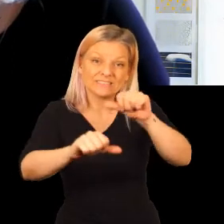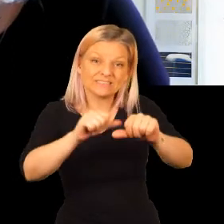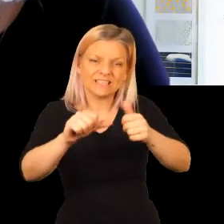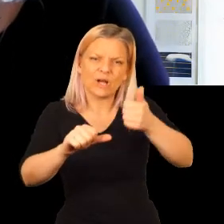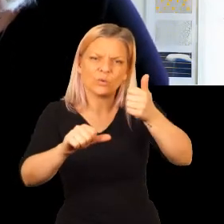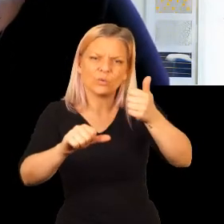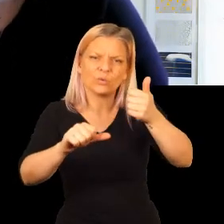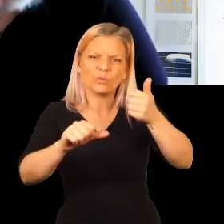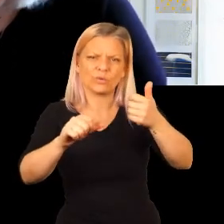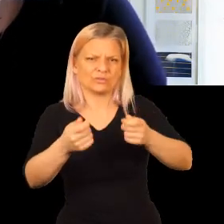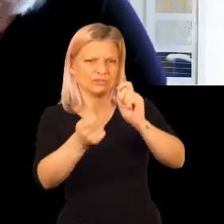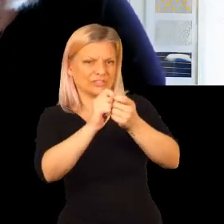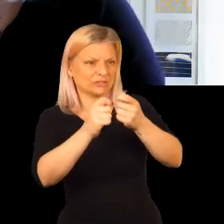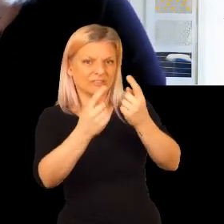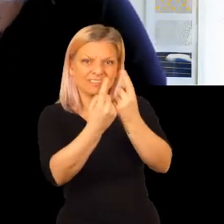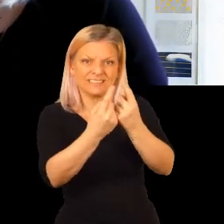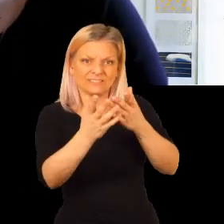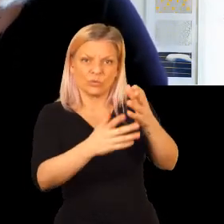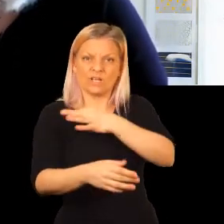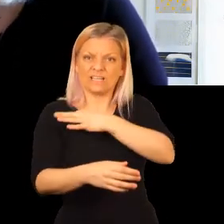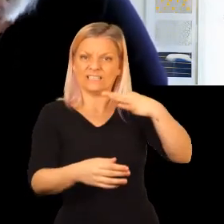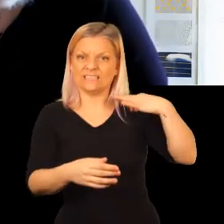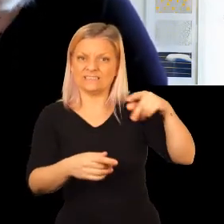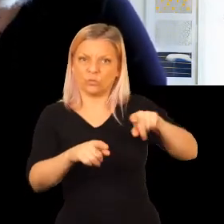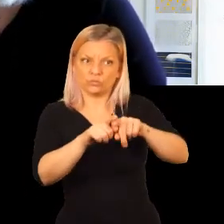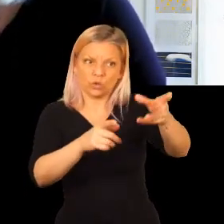how are you going to change your procedures how are you going to change all the stuff so that